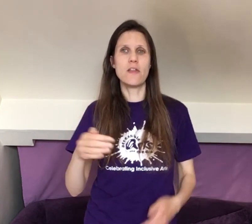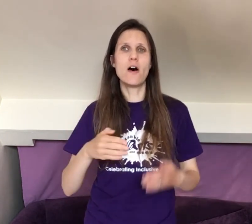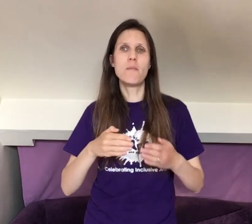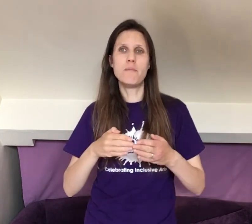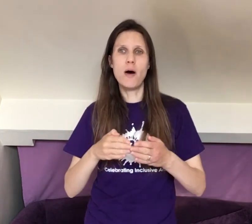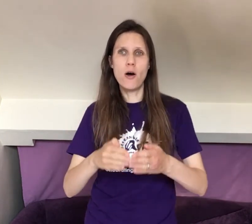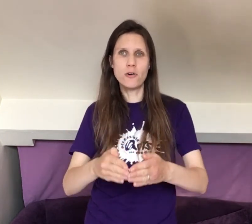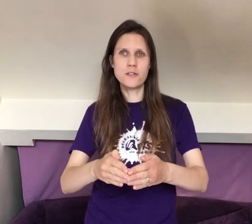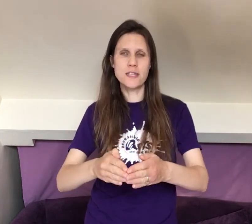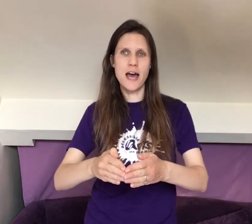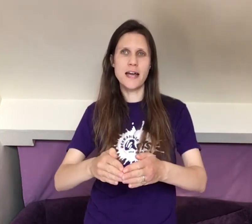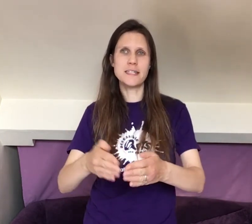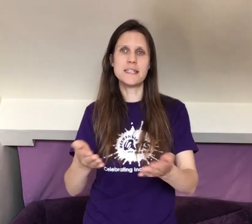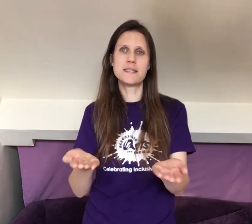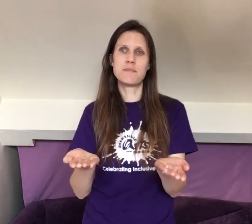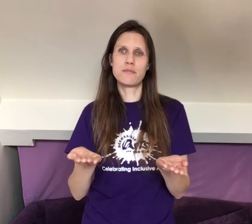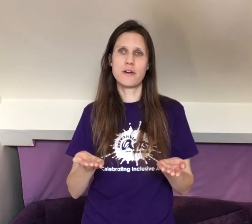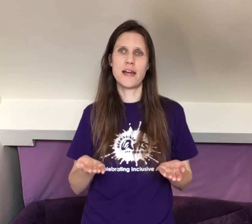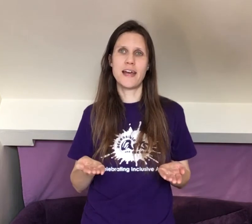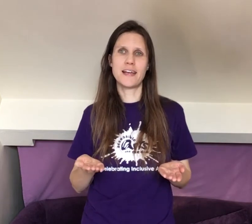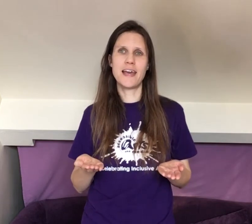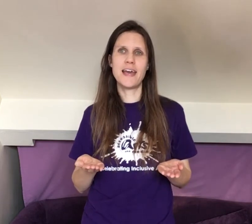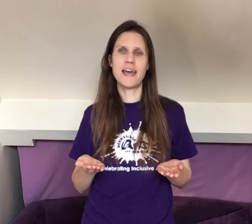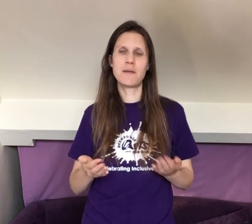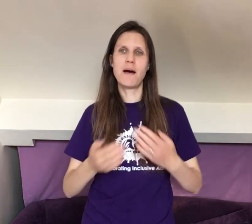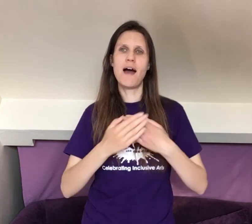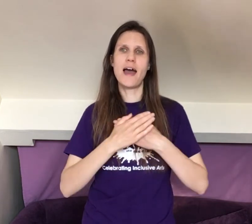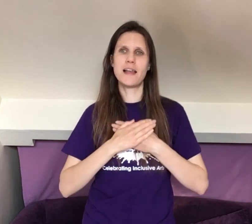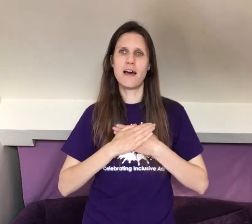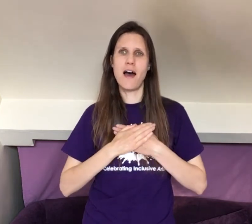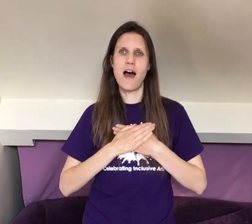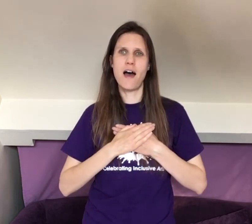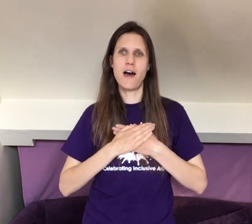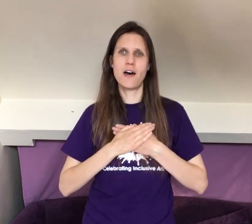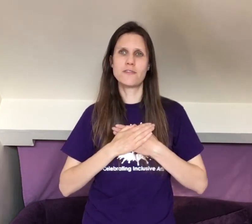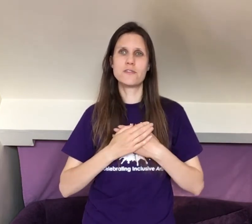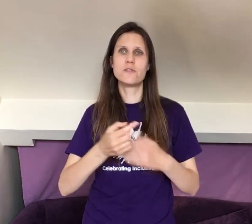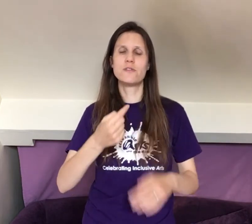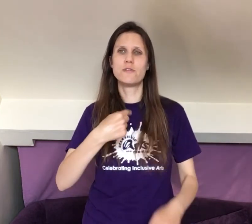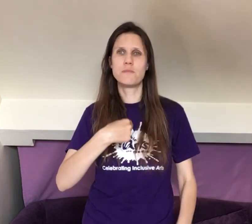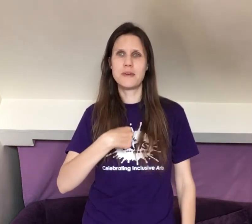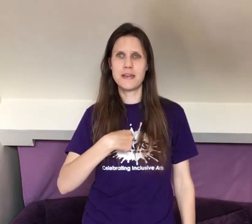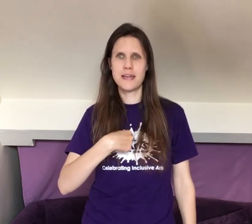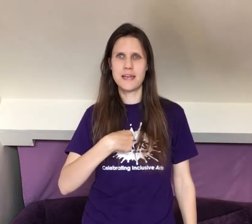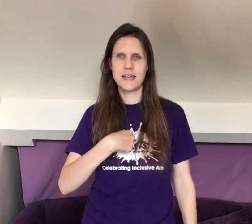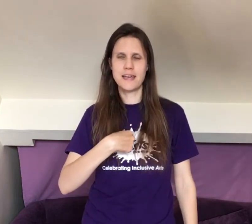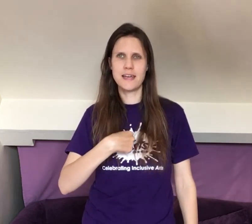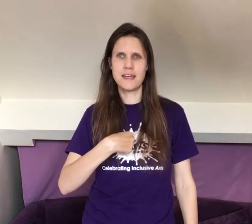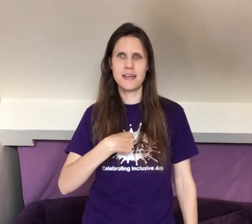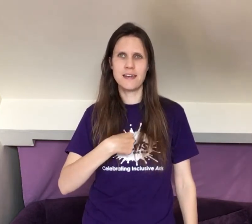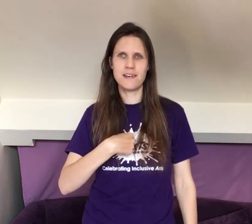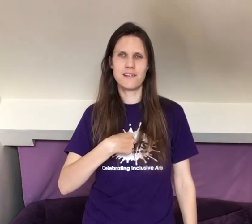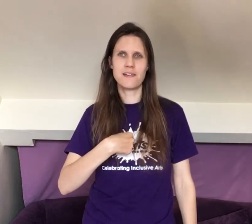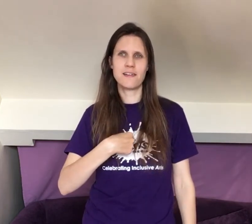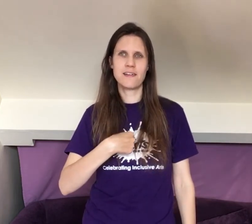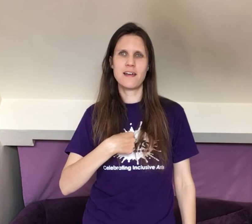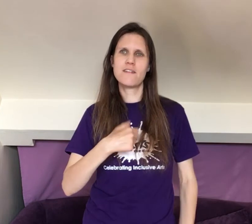The boat that is bringing my love to me.